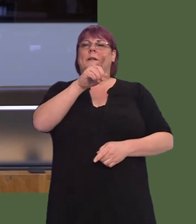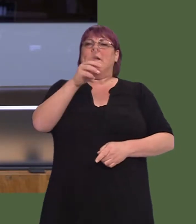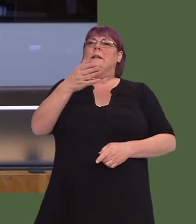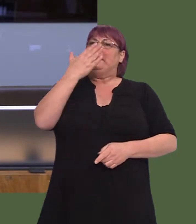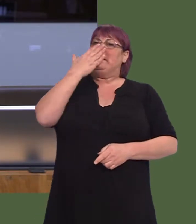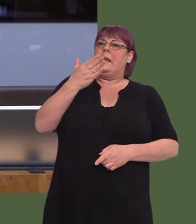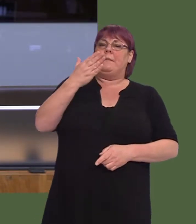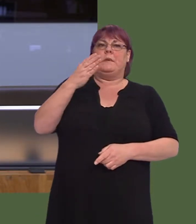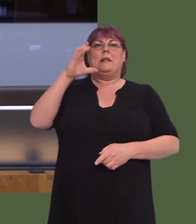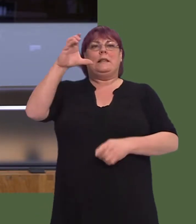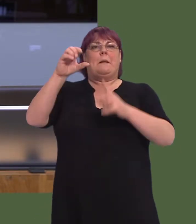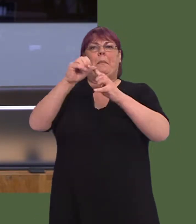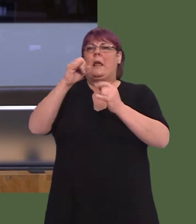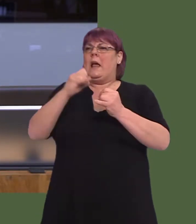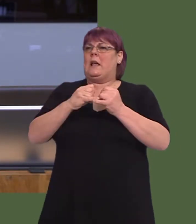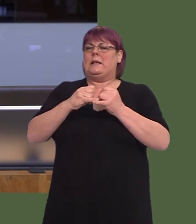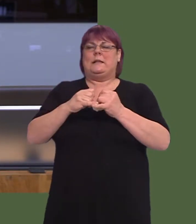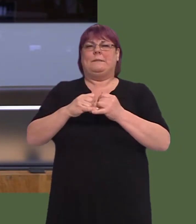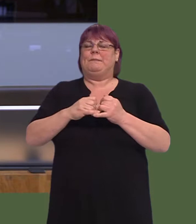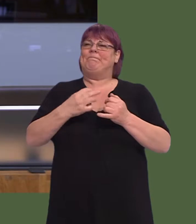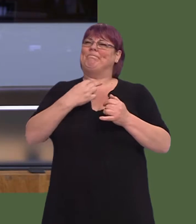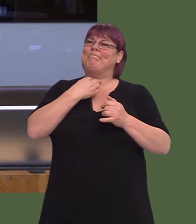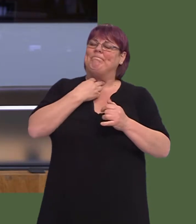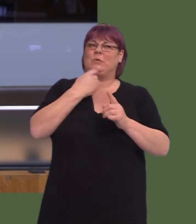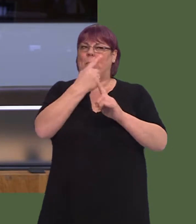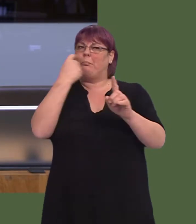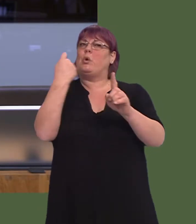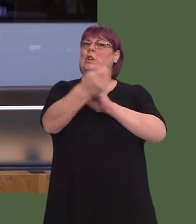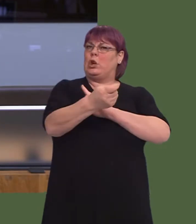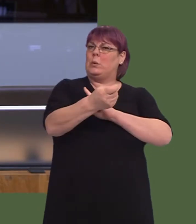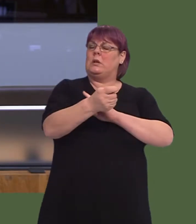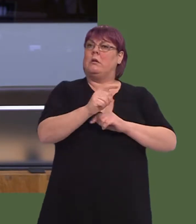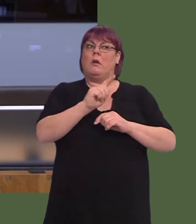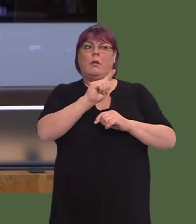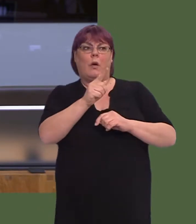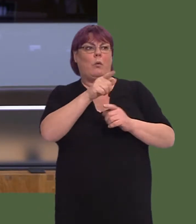Prosecution Service to take a prosecution forward, despite good and corroborated evidence,